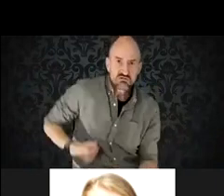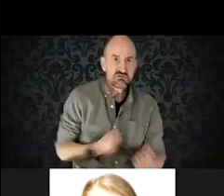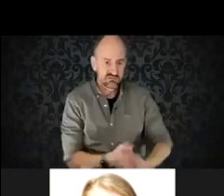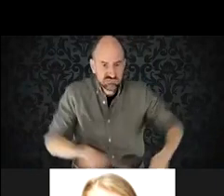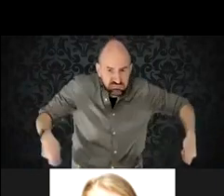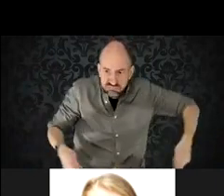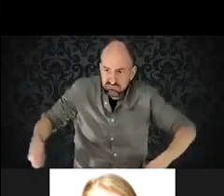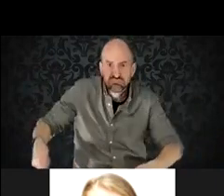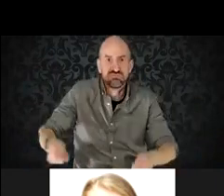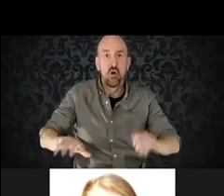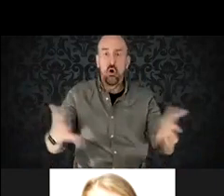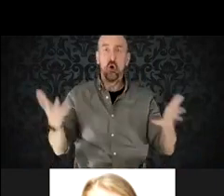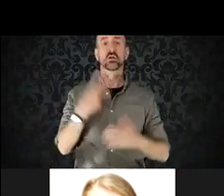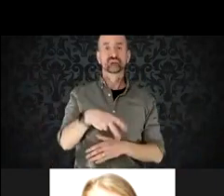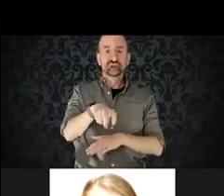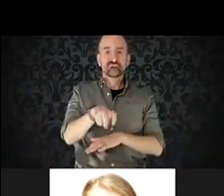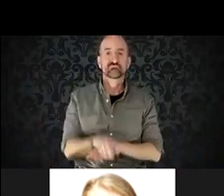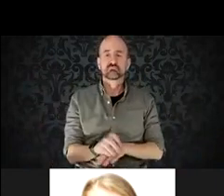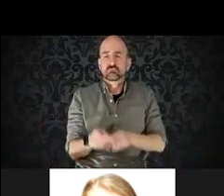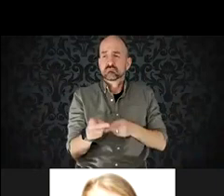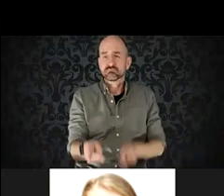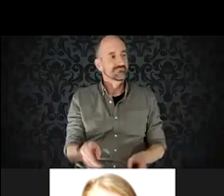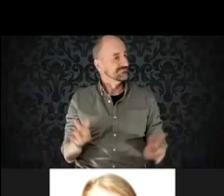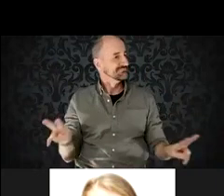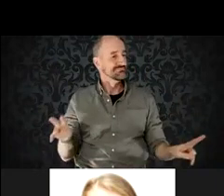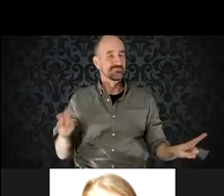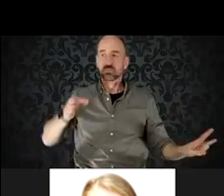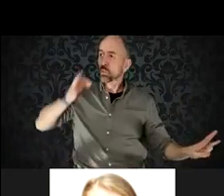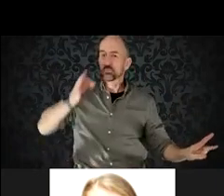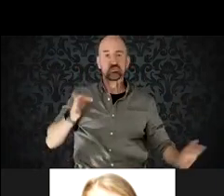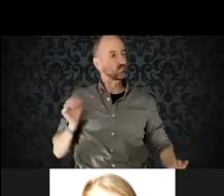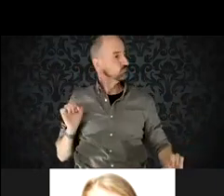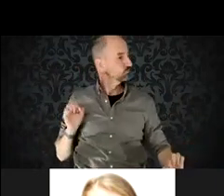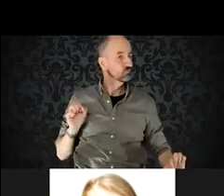Whether it is outside or inside, it is good for relaxation, exercise, solace, and recovery. It